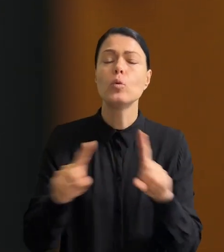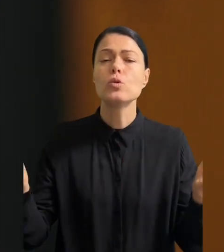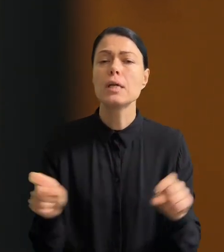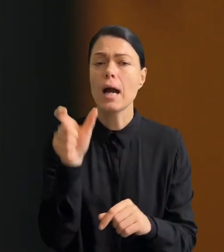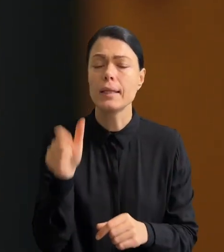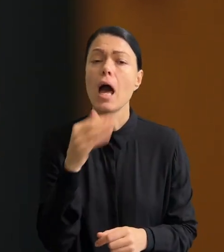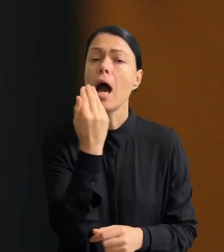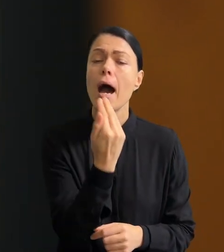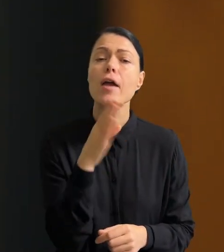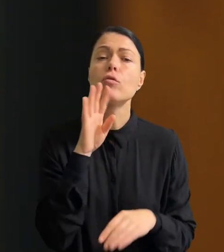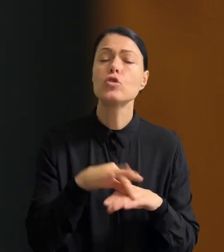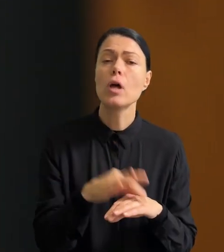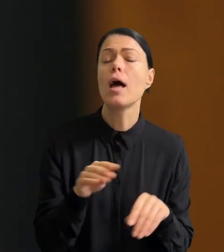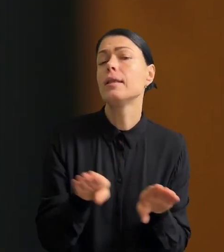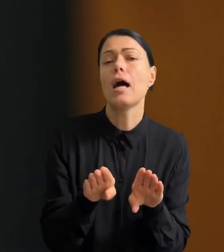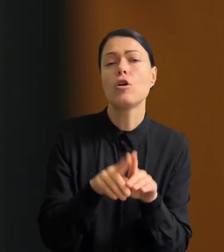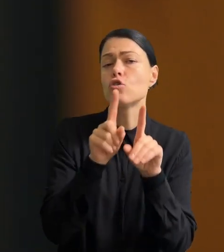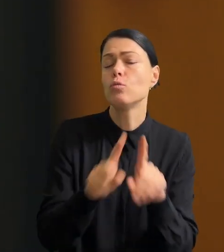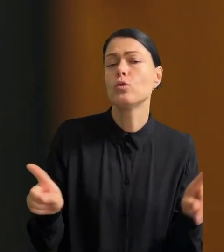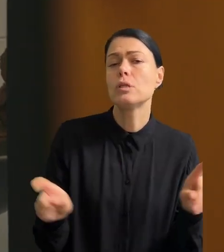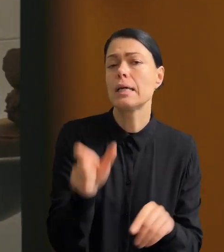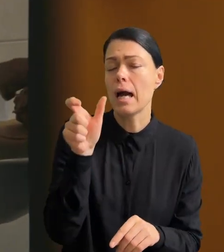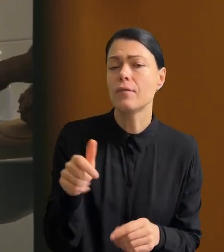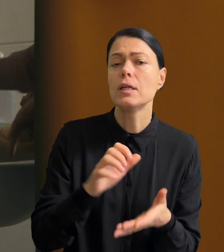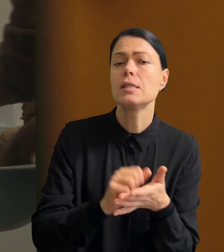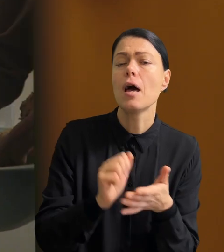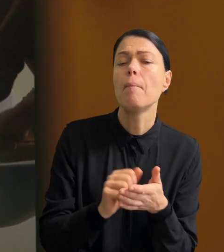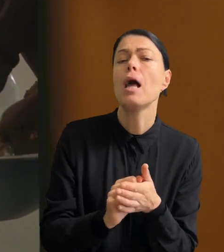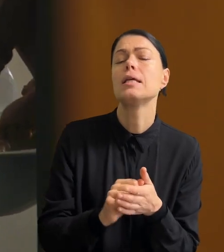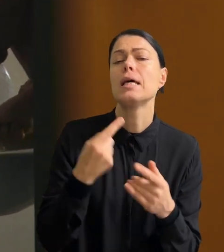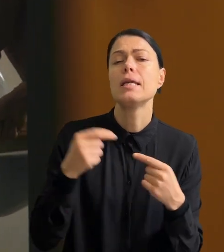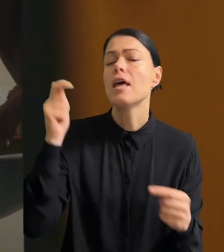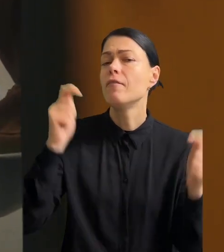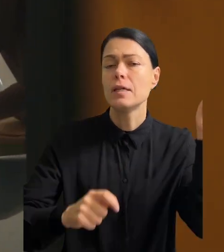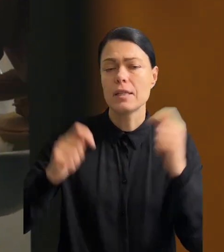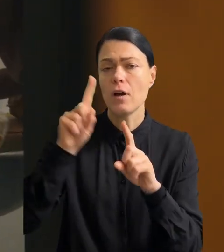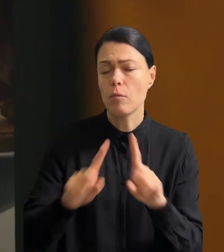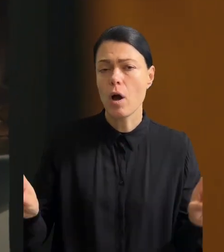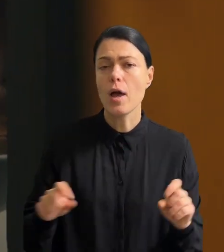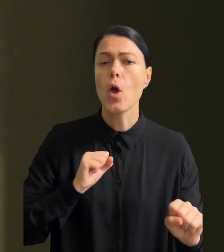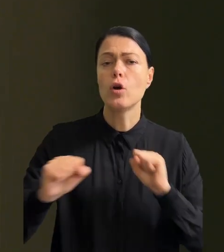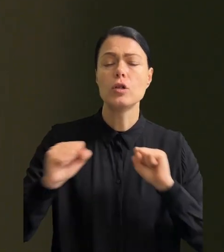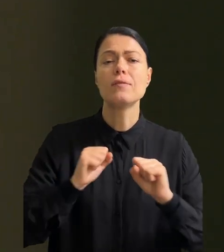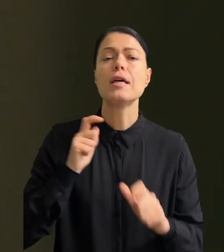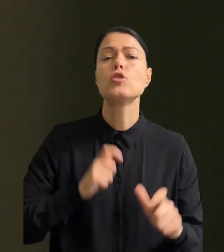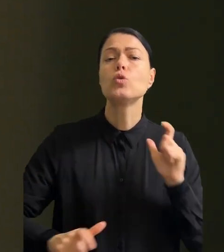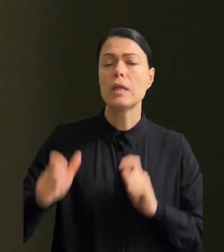And his wife was also a musician. She was involved in music festivals, organized student festivals,